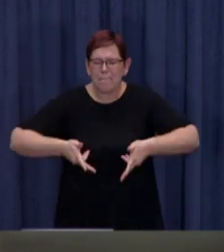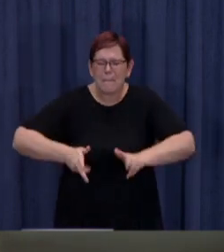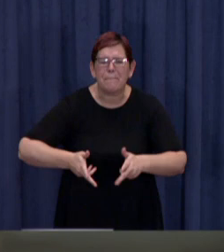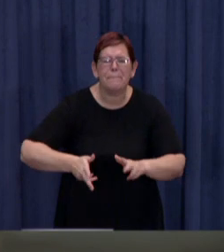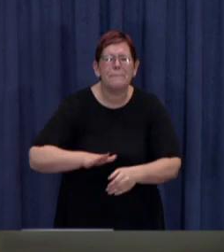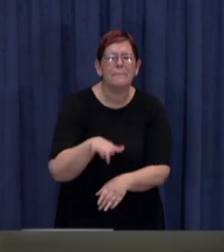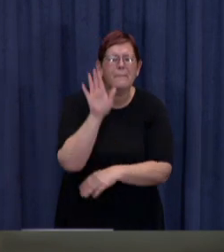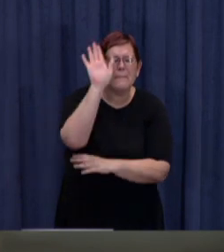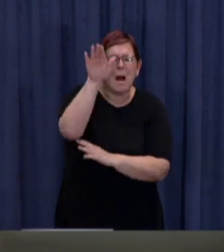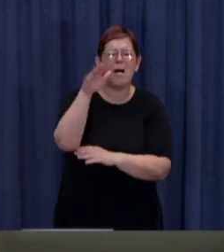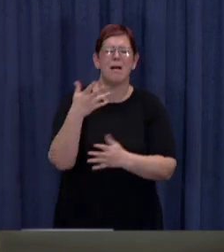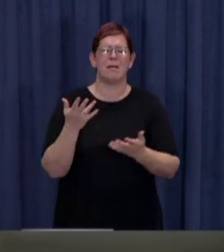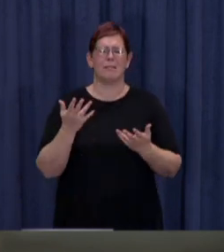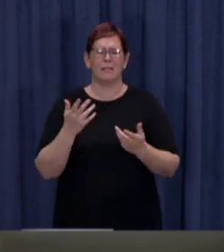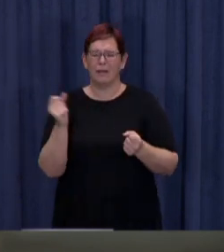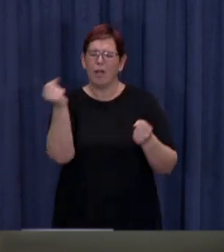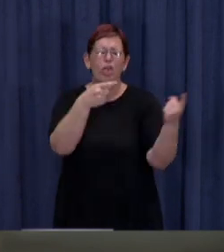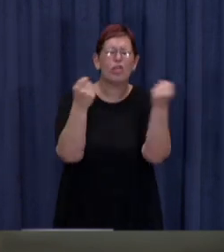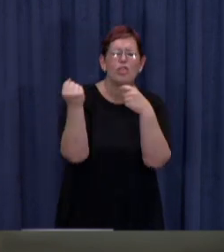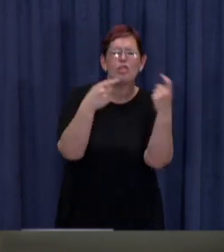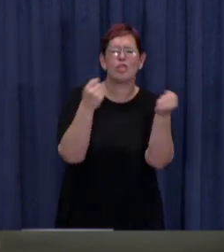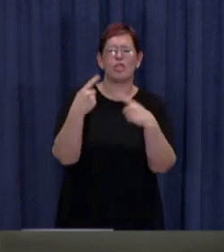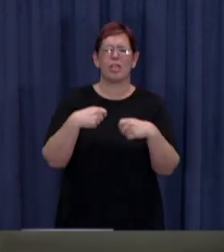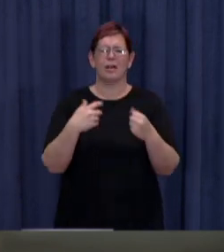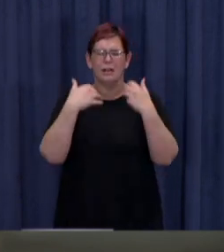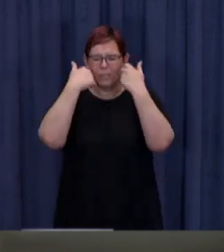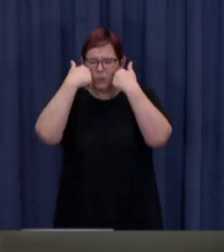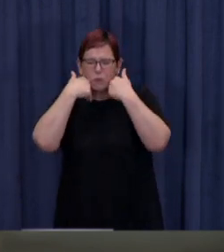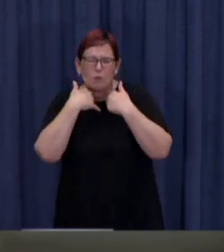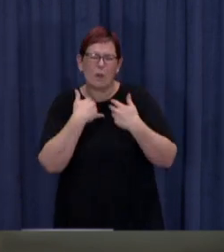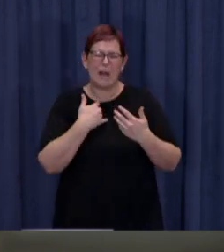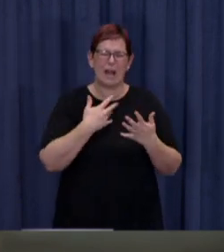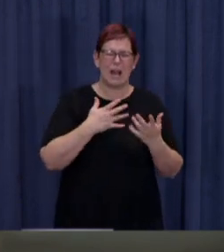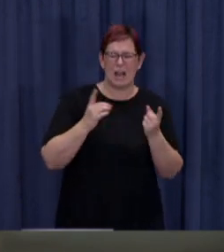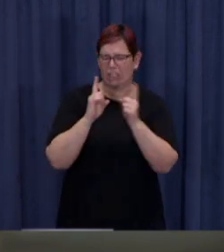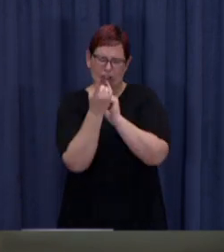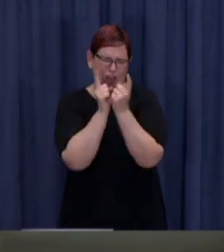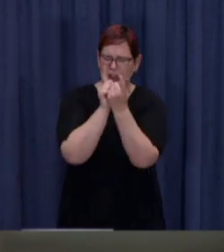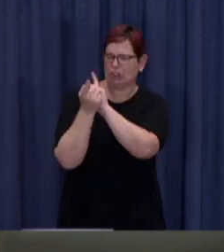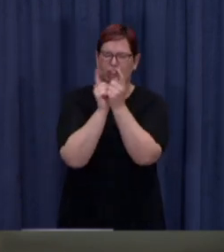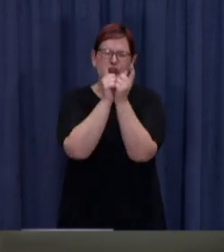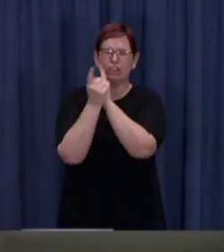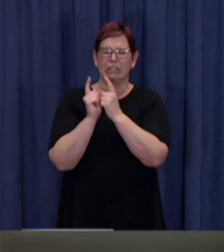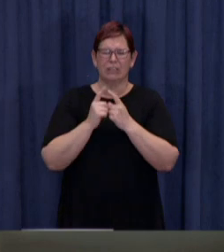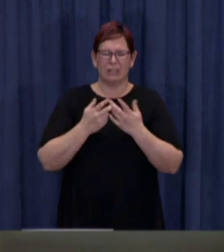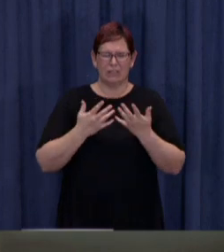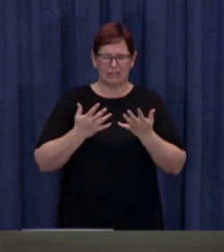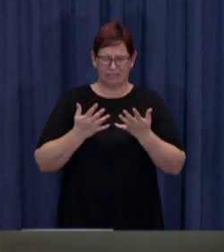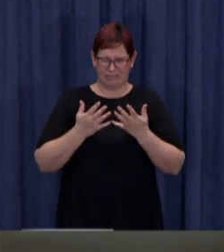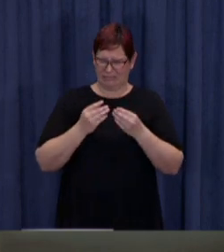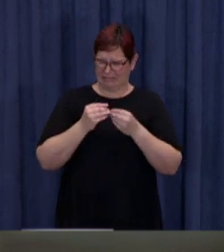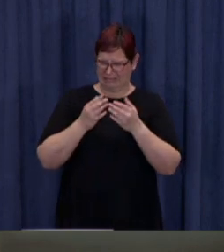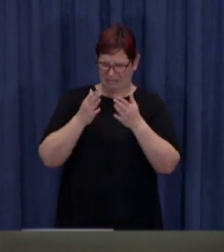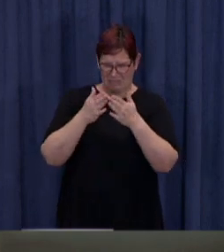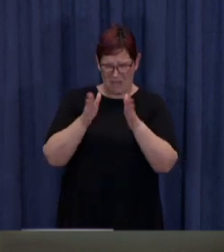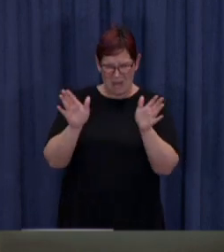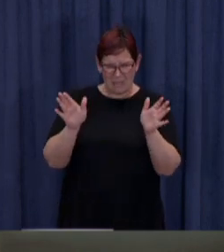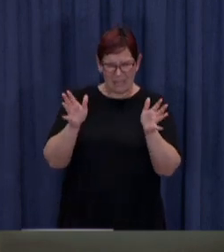passing around a basketball and I was wondering when it comes to the public playgrounds and the public basketball courts would it be a good idea if maybe